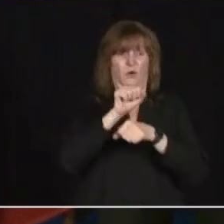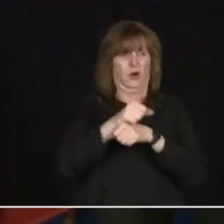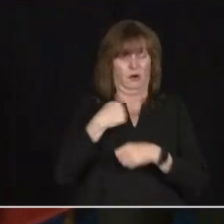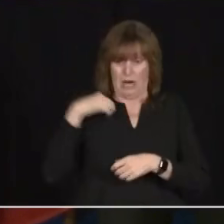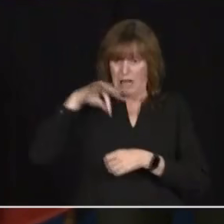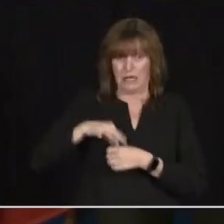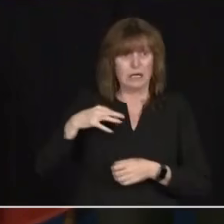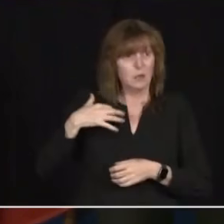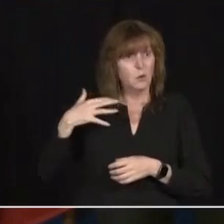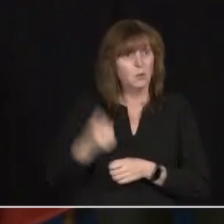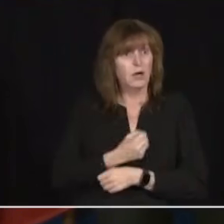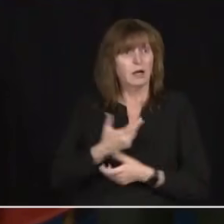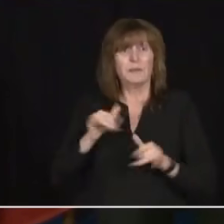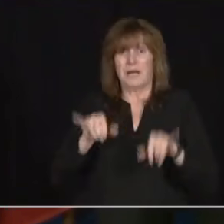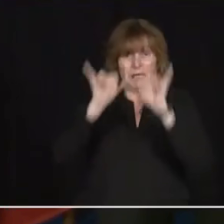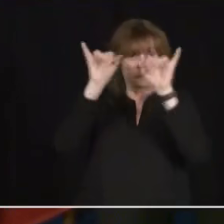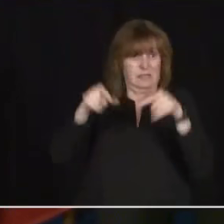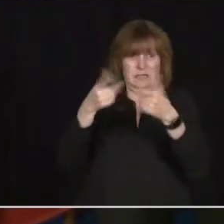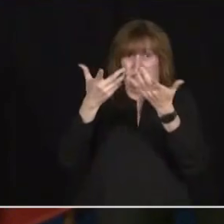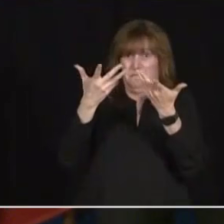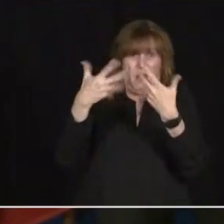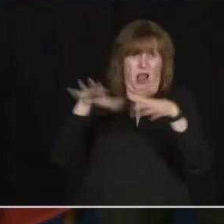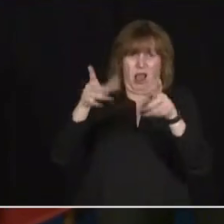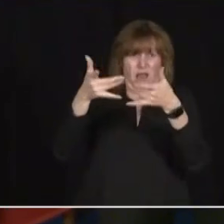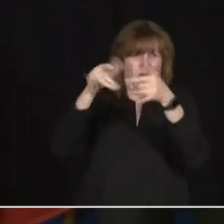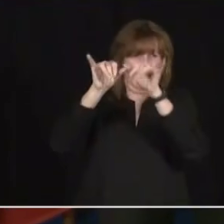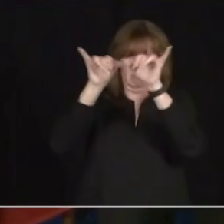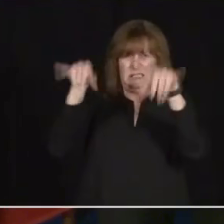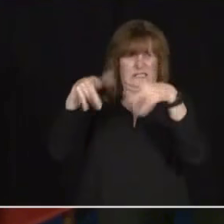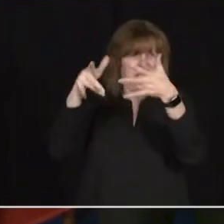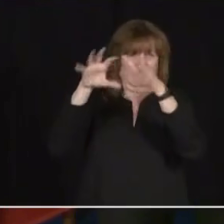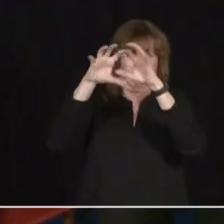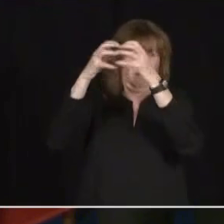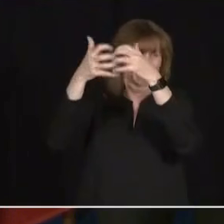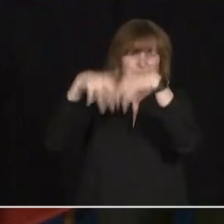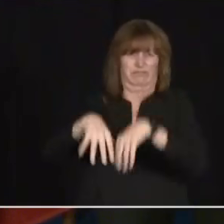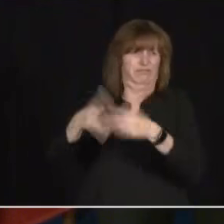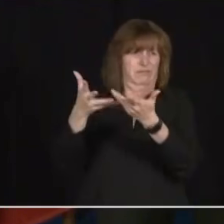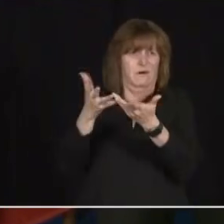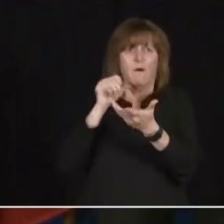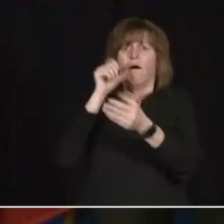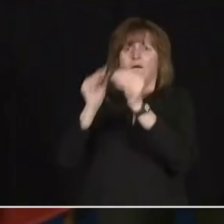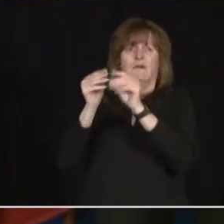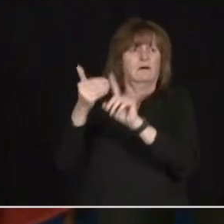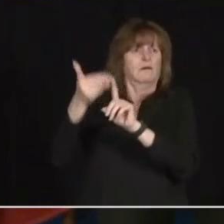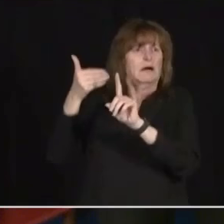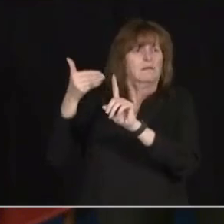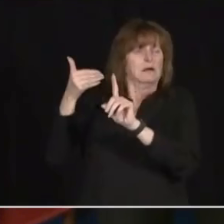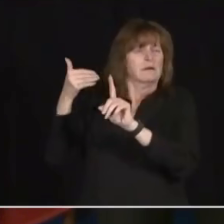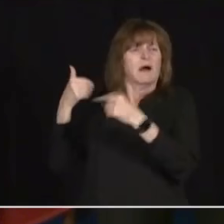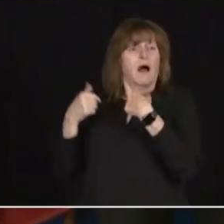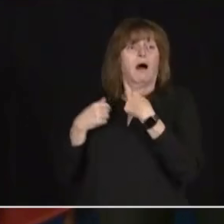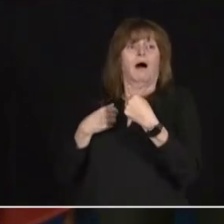first to admit the system is broken. This ship had cracks in it when we inherited it and it's been going on for decades.